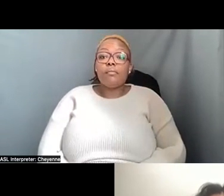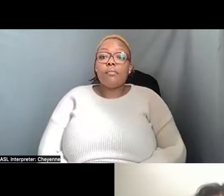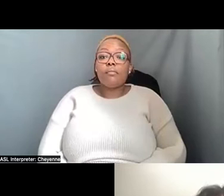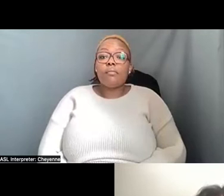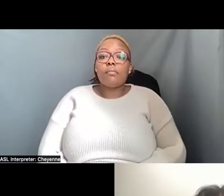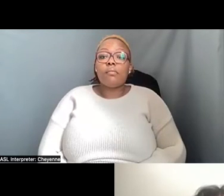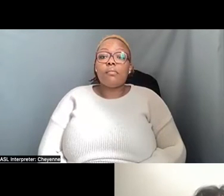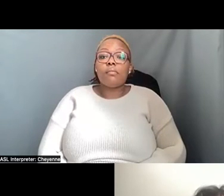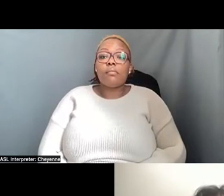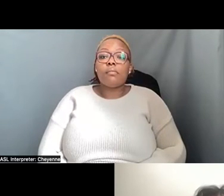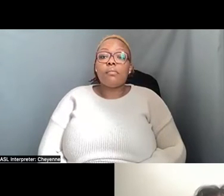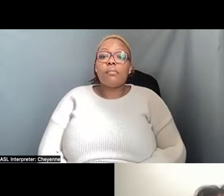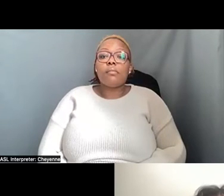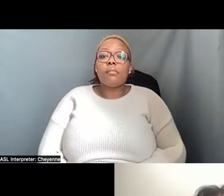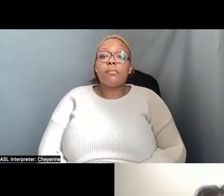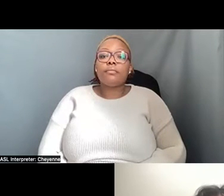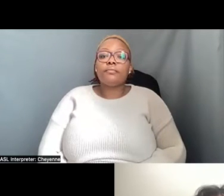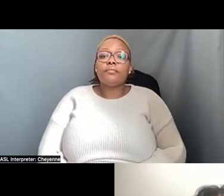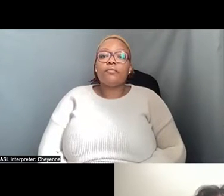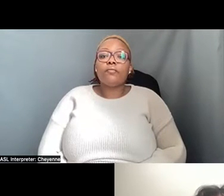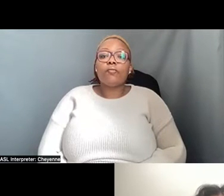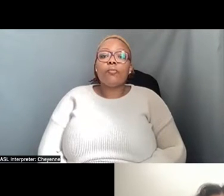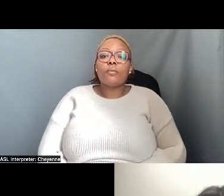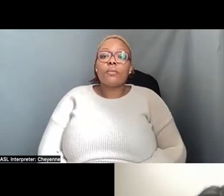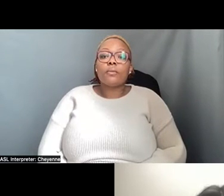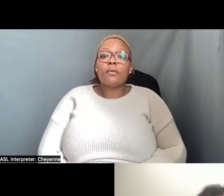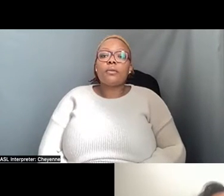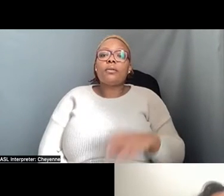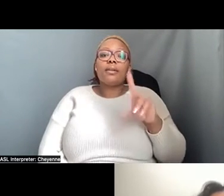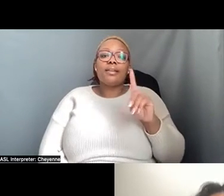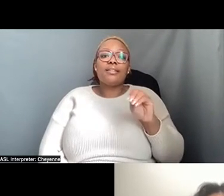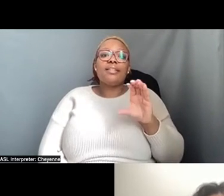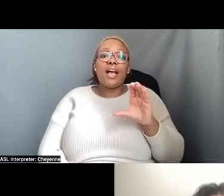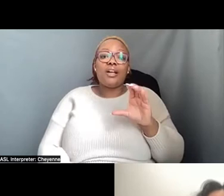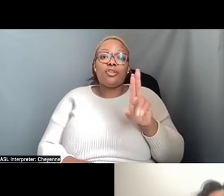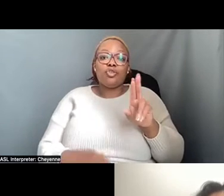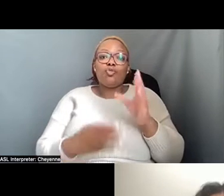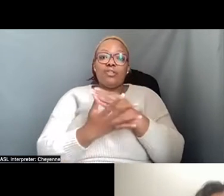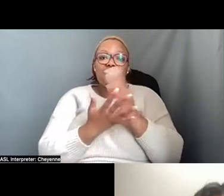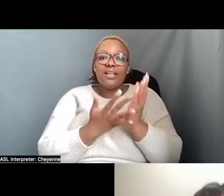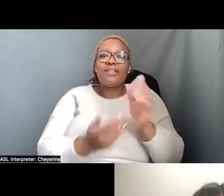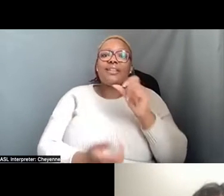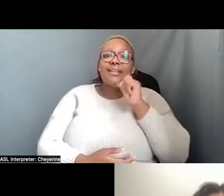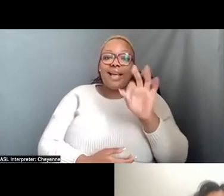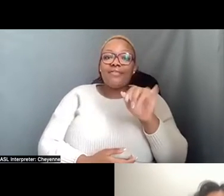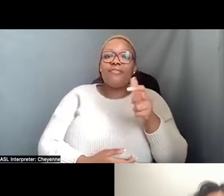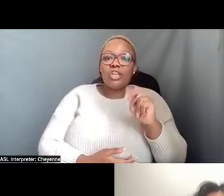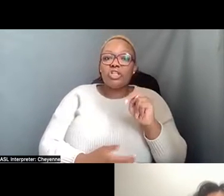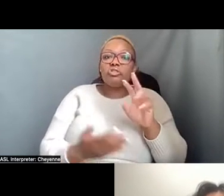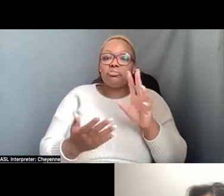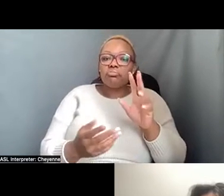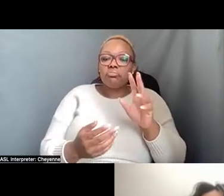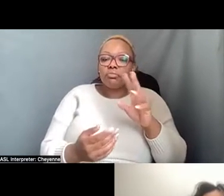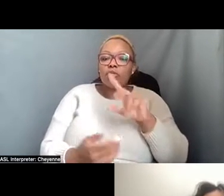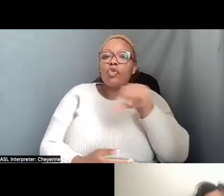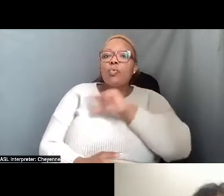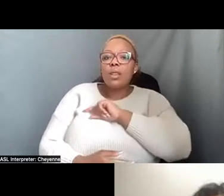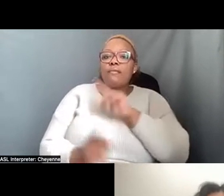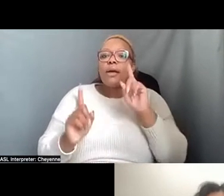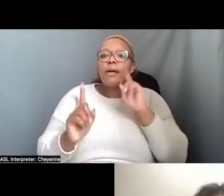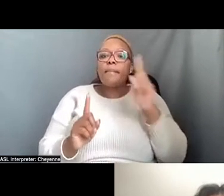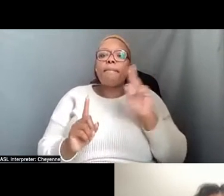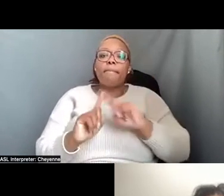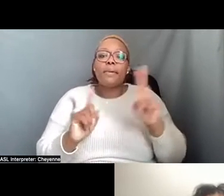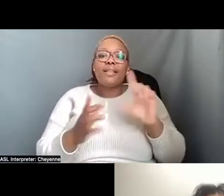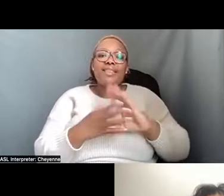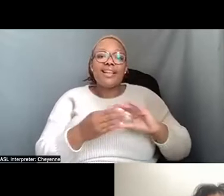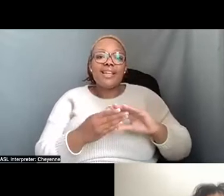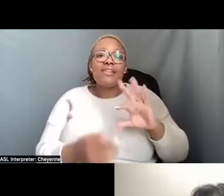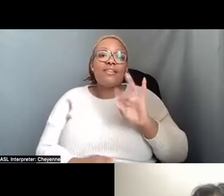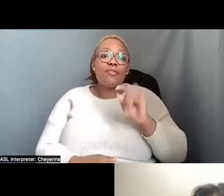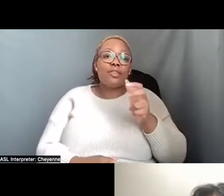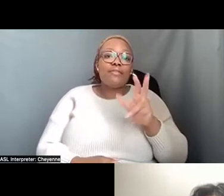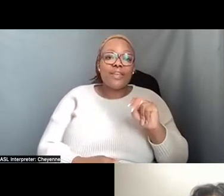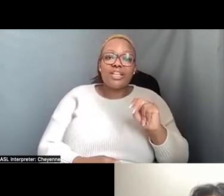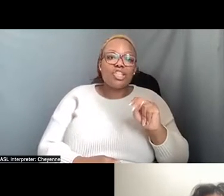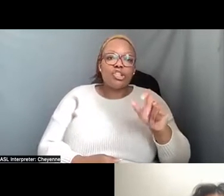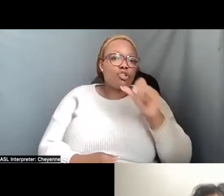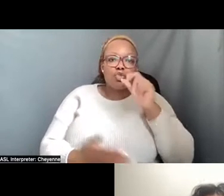Rachel, if I am reading this correct, docuseries request count but the narrative or fiction features